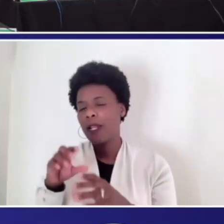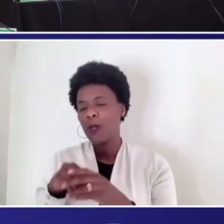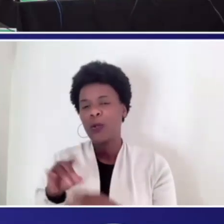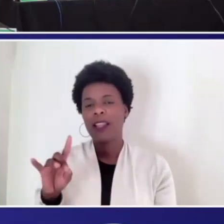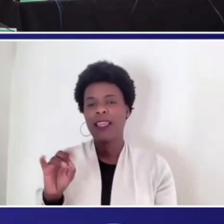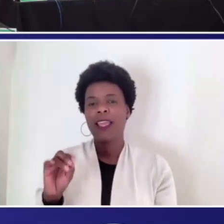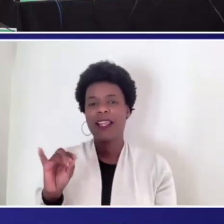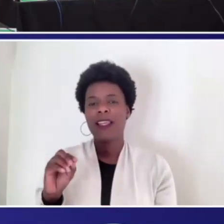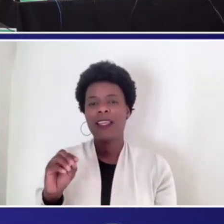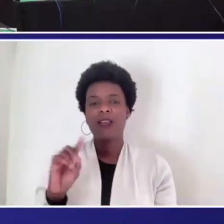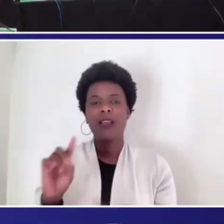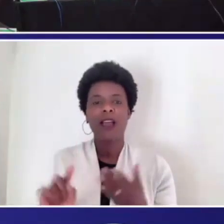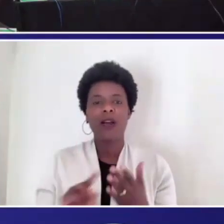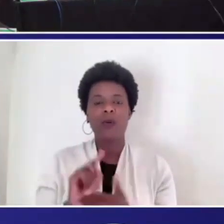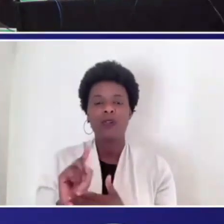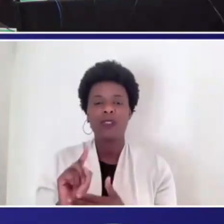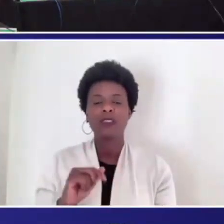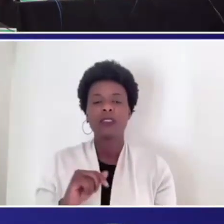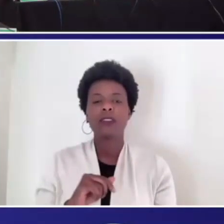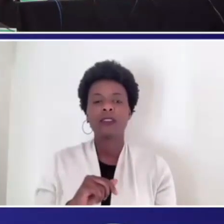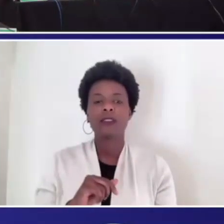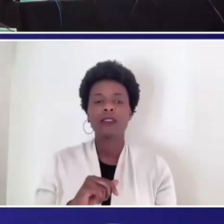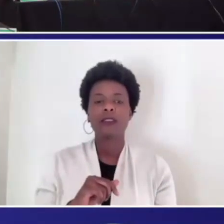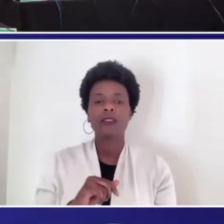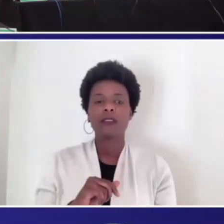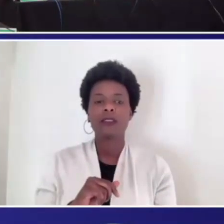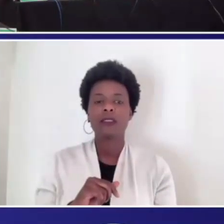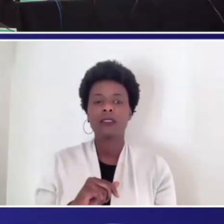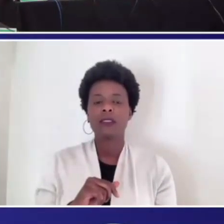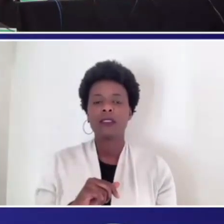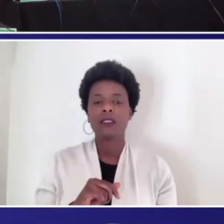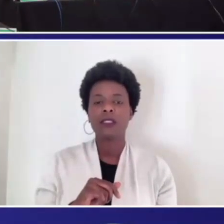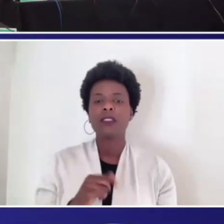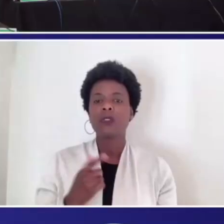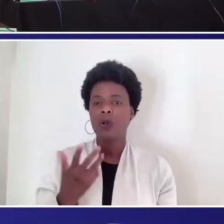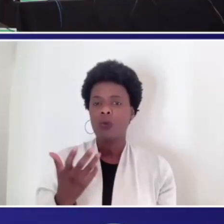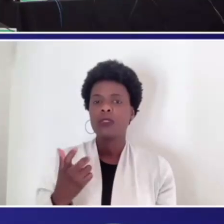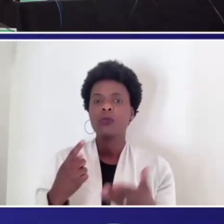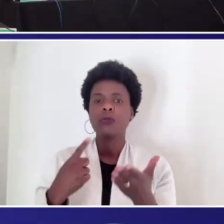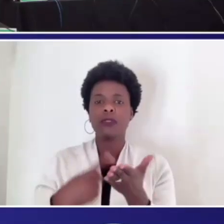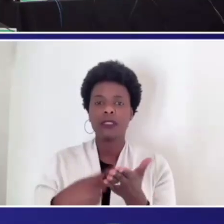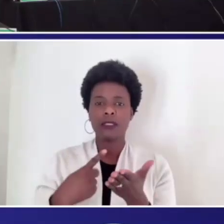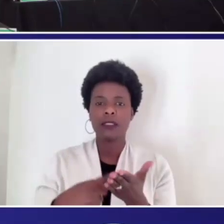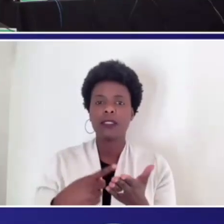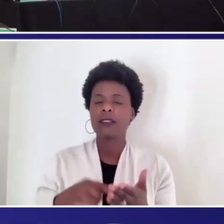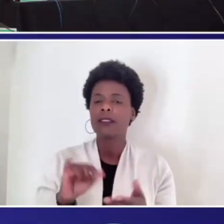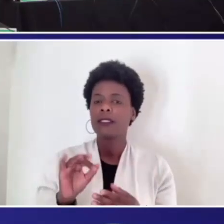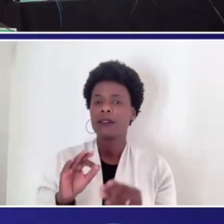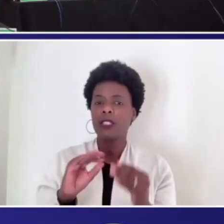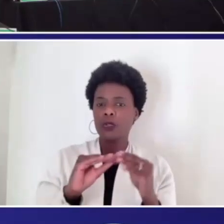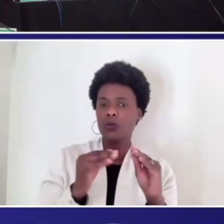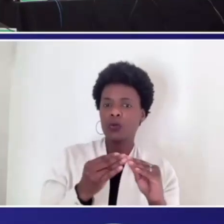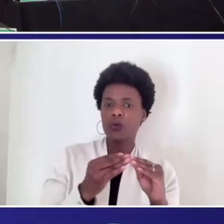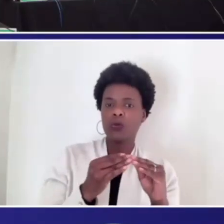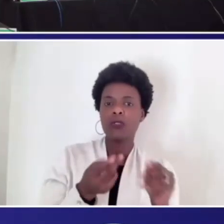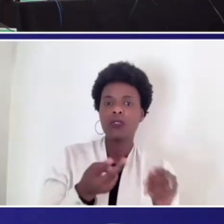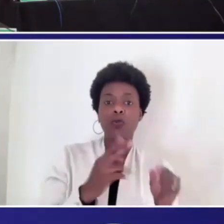but it -- and so I guess I want to have some discussion around the two-digit versus, you know, we're at,